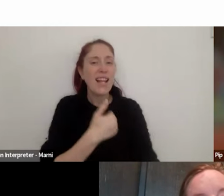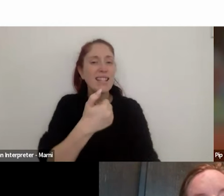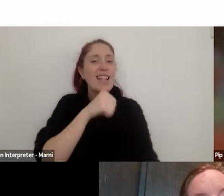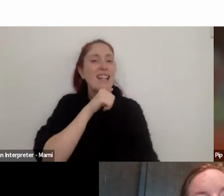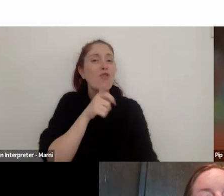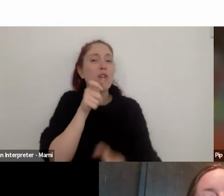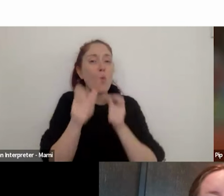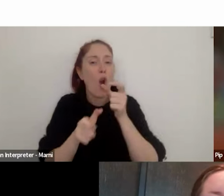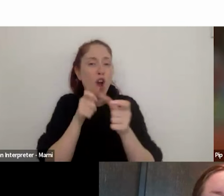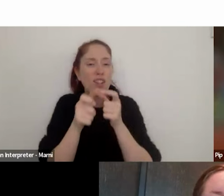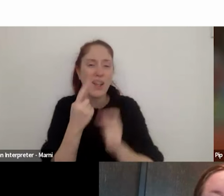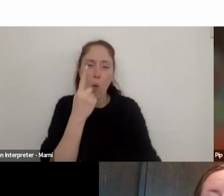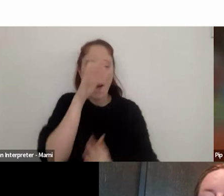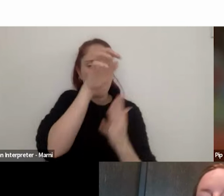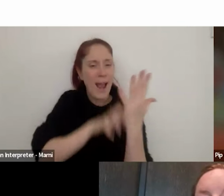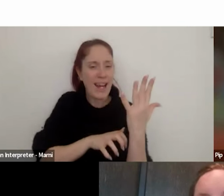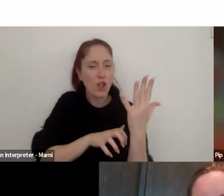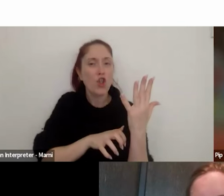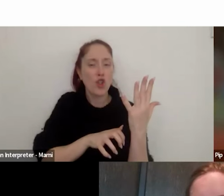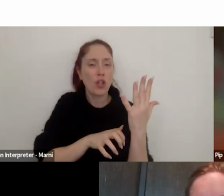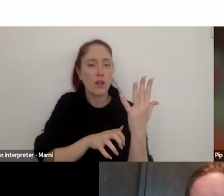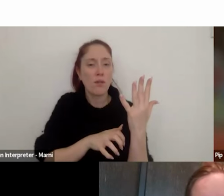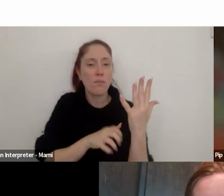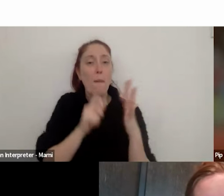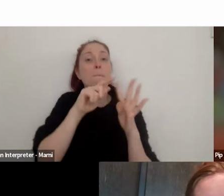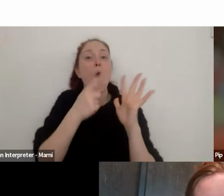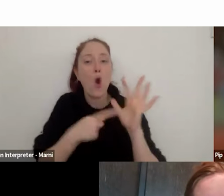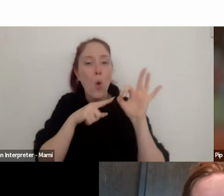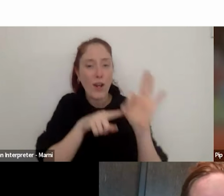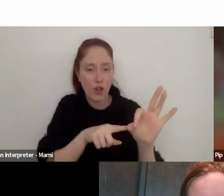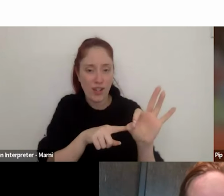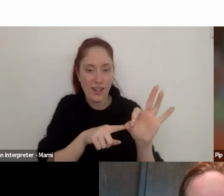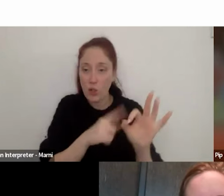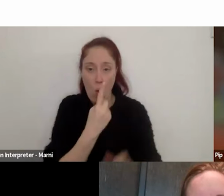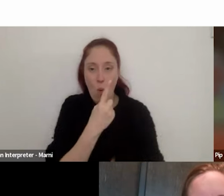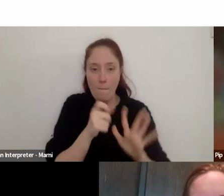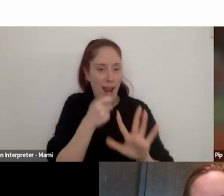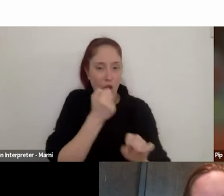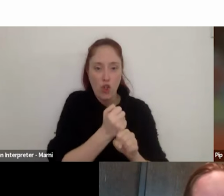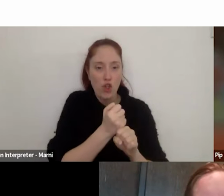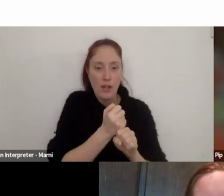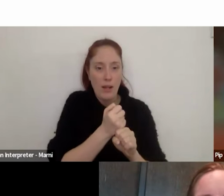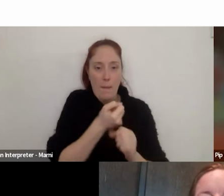text for question. We are not looking for exhaustive tonnes of information,